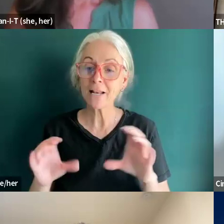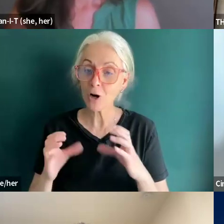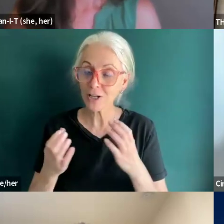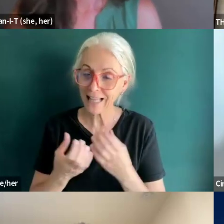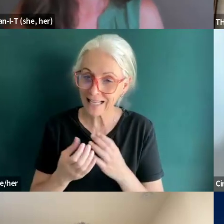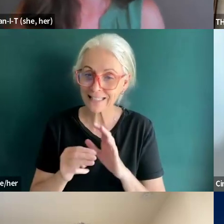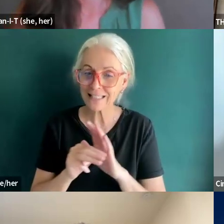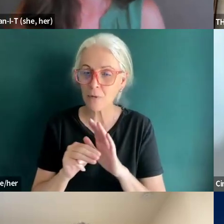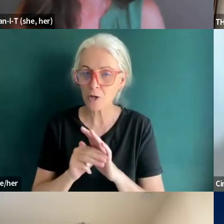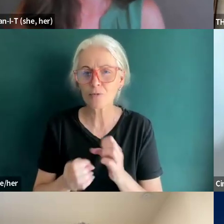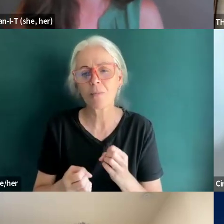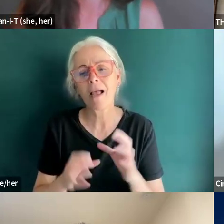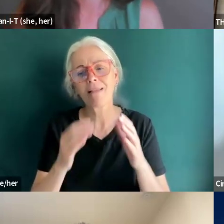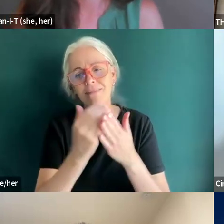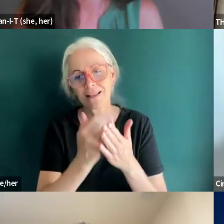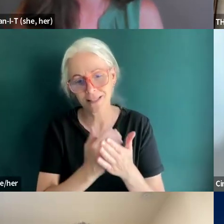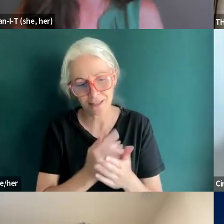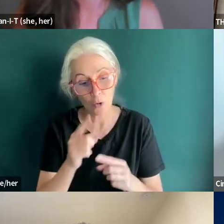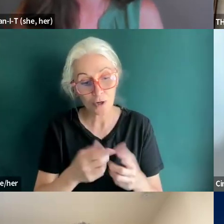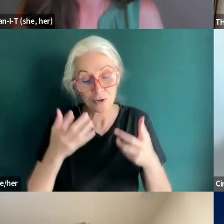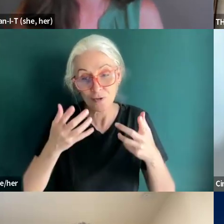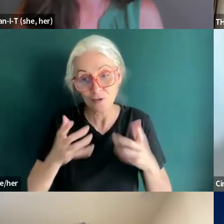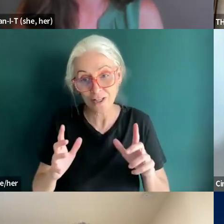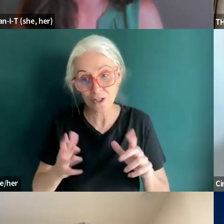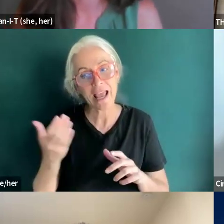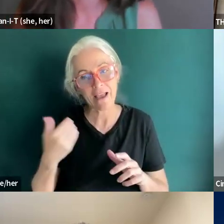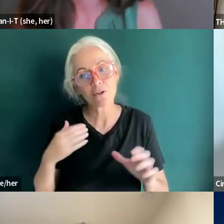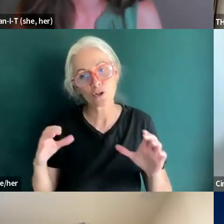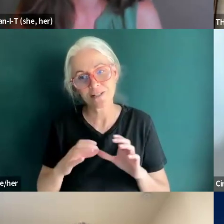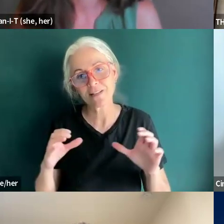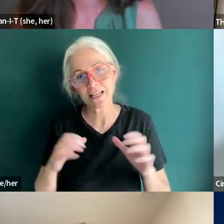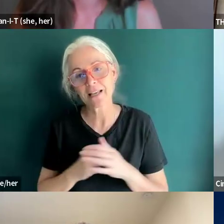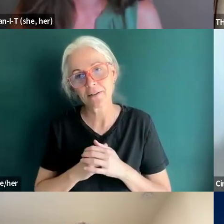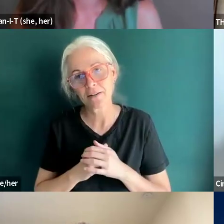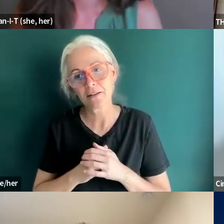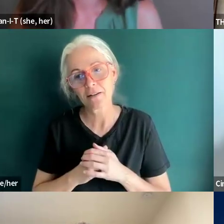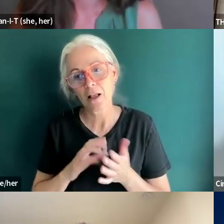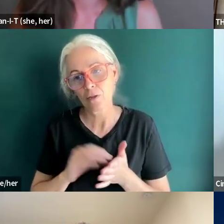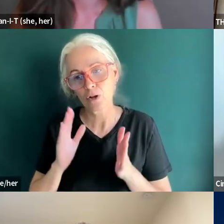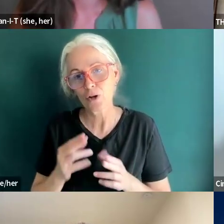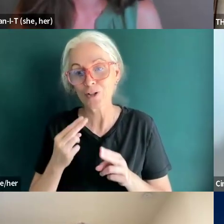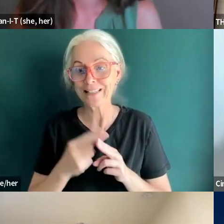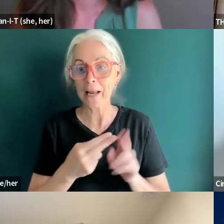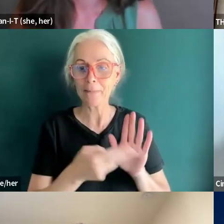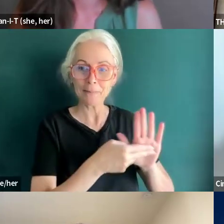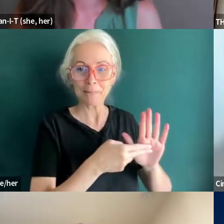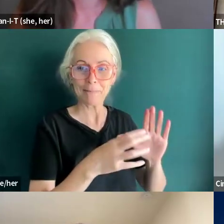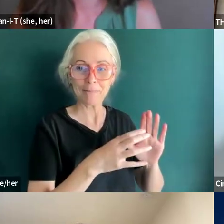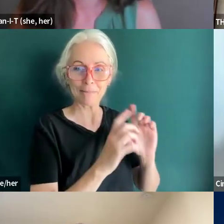and when you complete those, yes, there is a certificate that the learner is named on, and the,